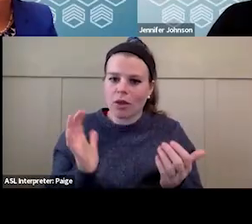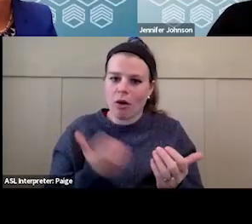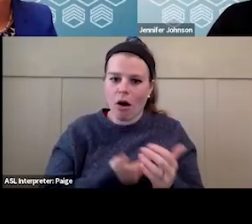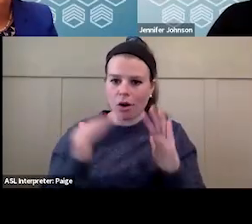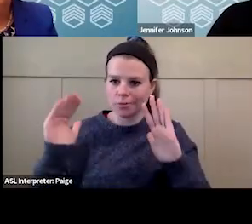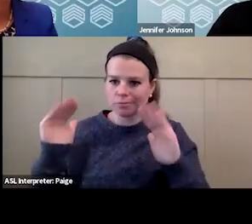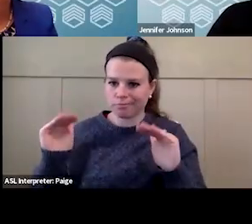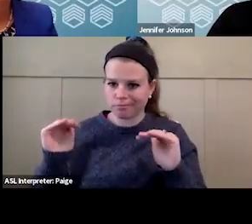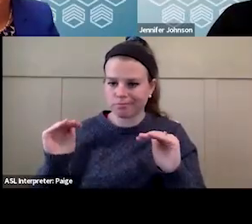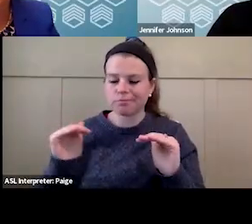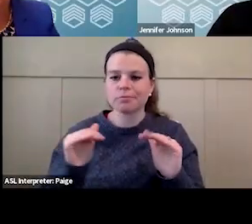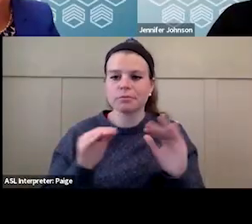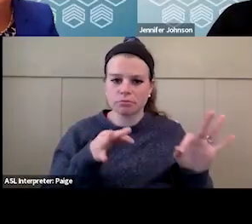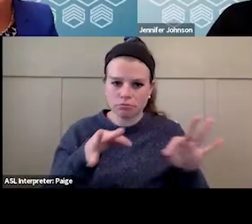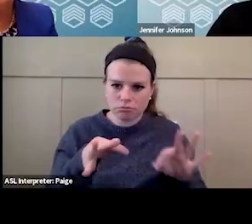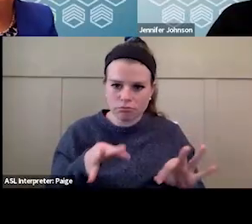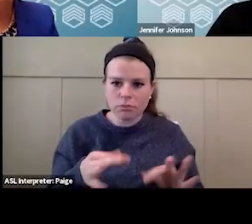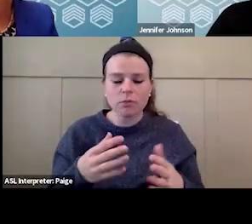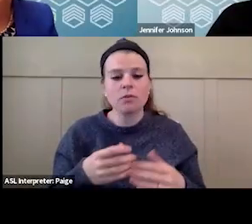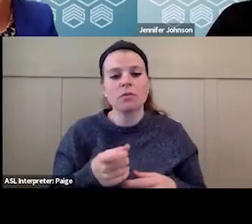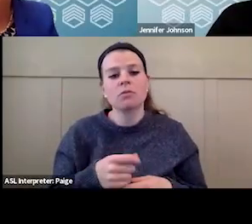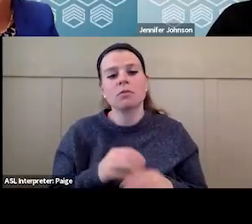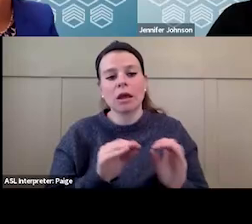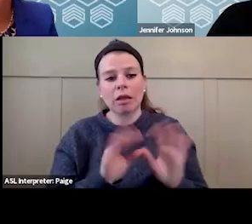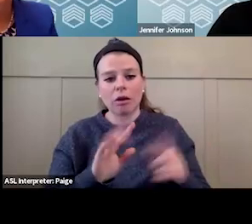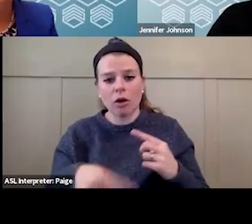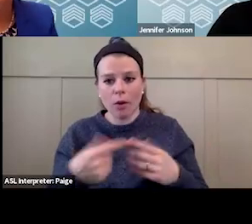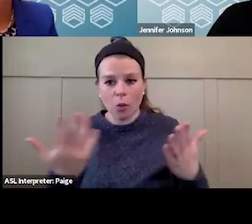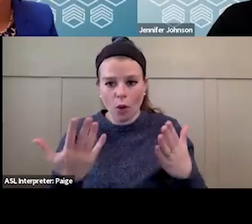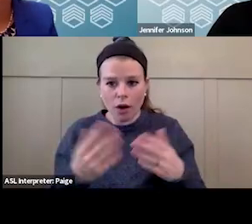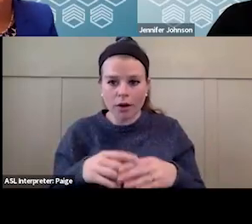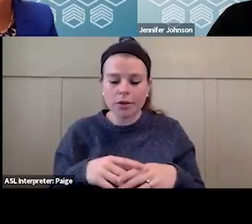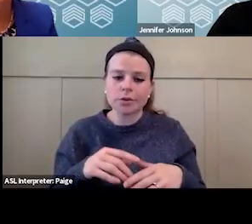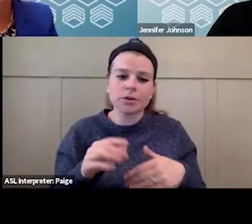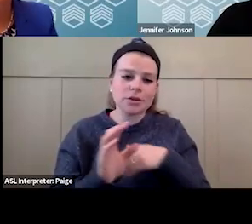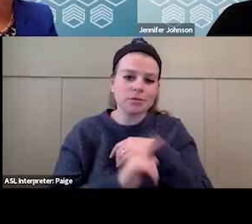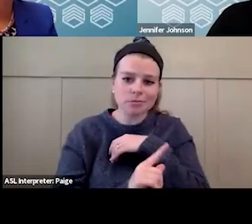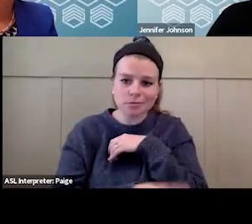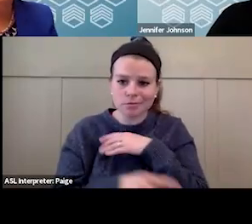to do and what the consequences are and, and both, what, what the rewards can be